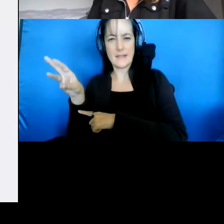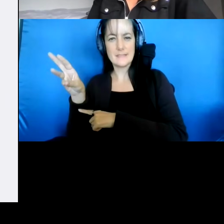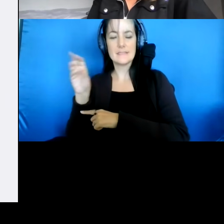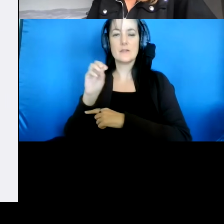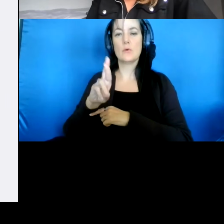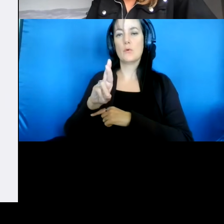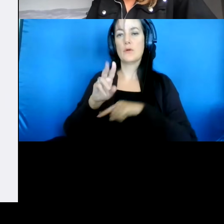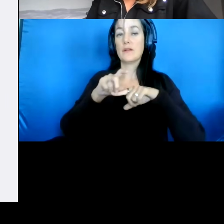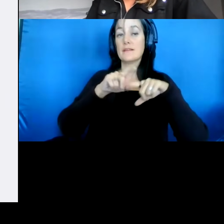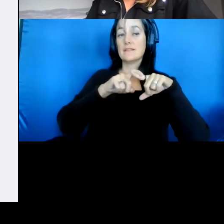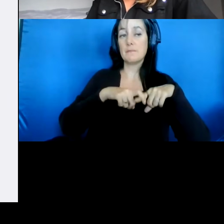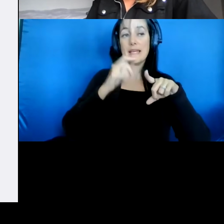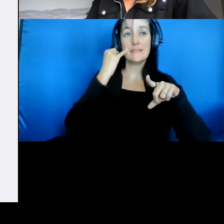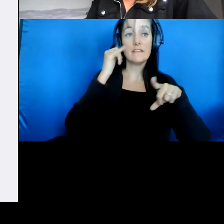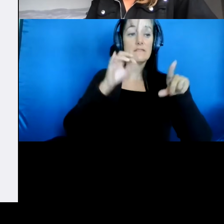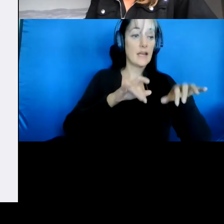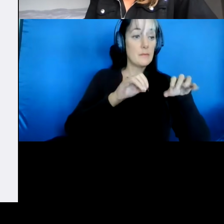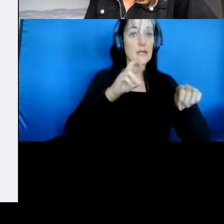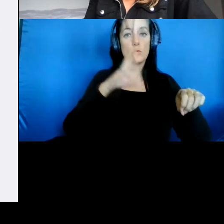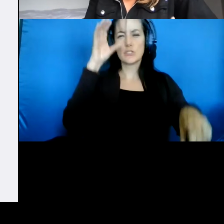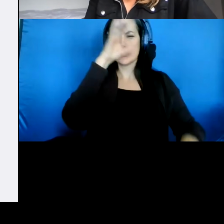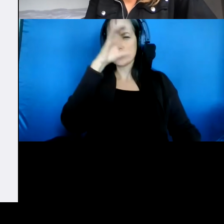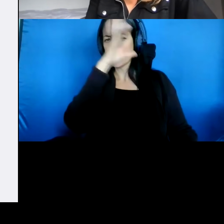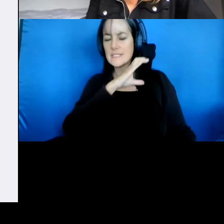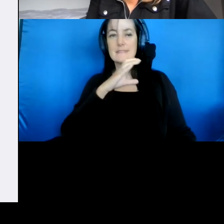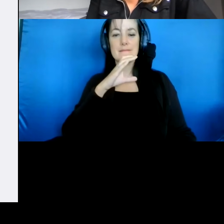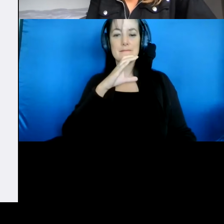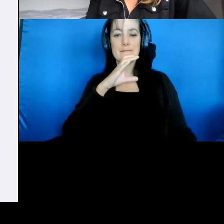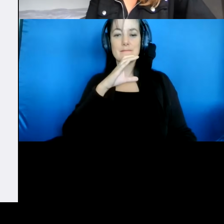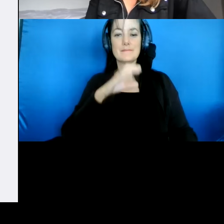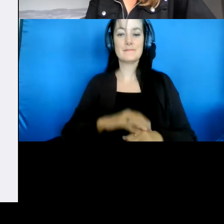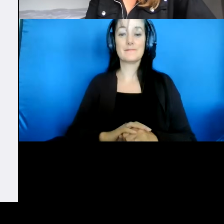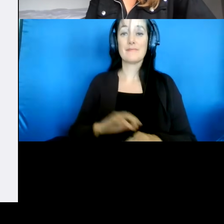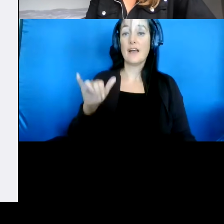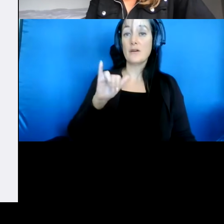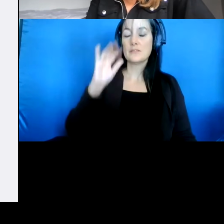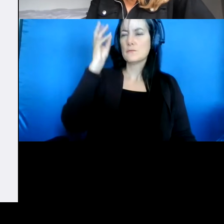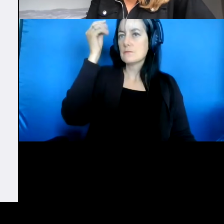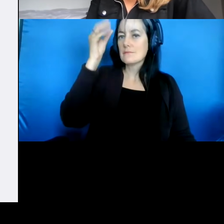or whether they are searching for something. And, consider all disability groups when you